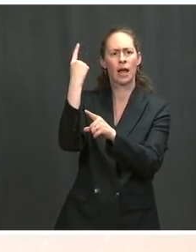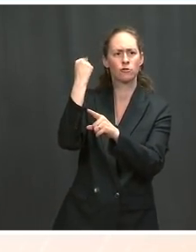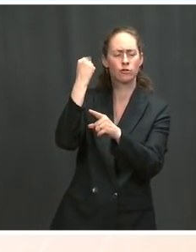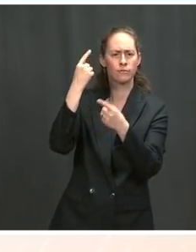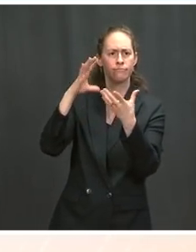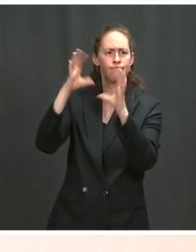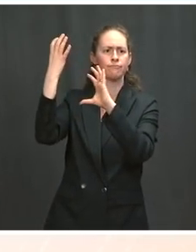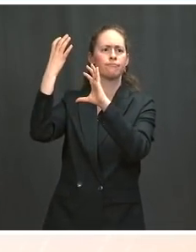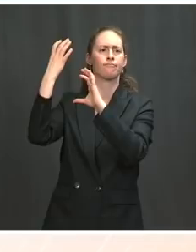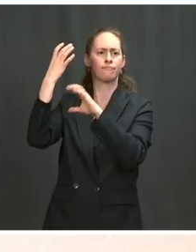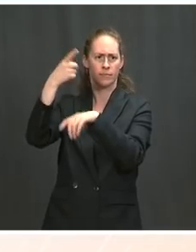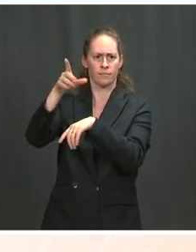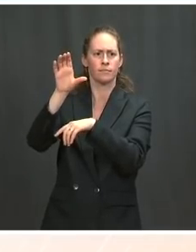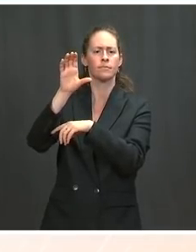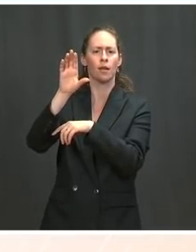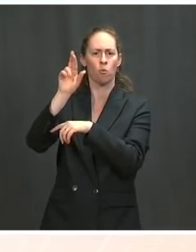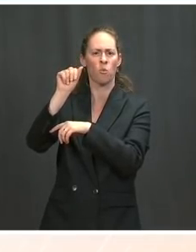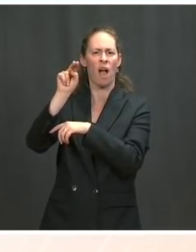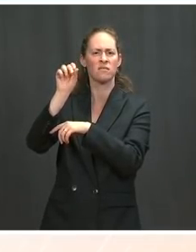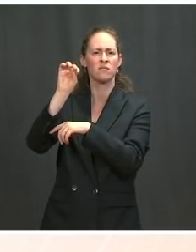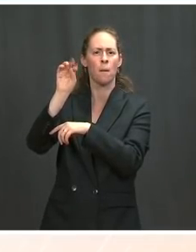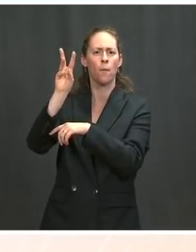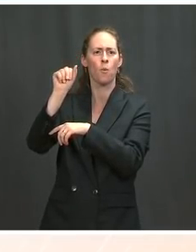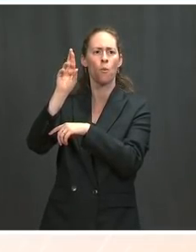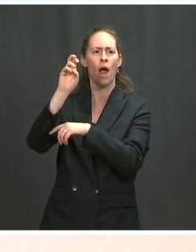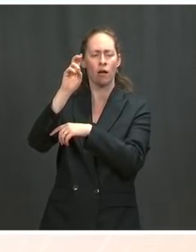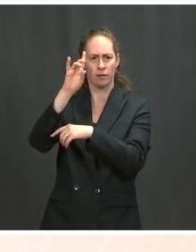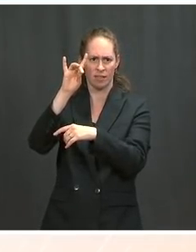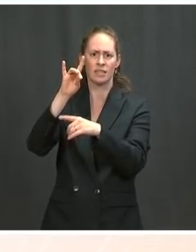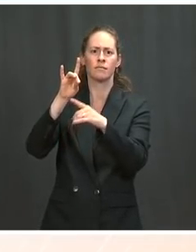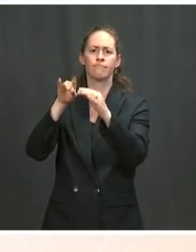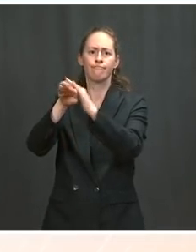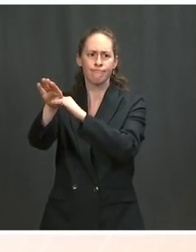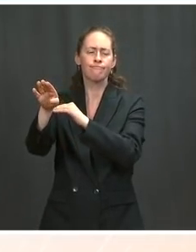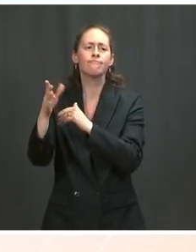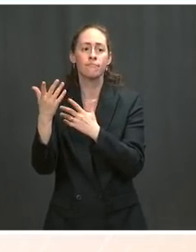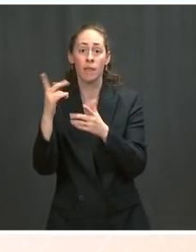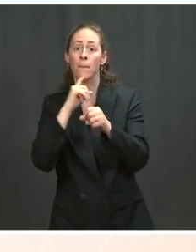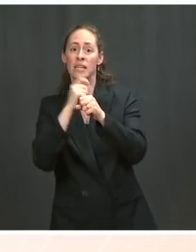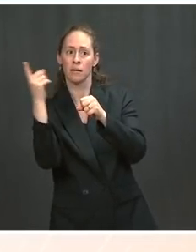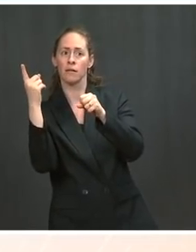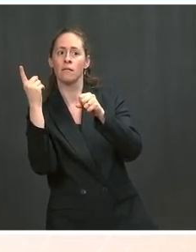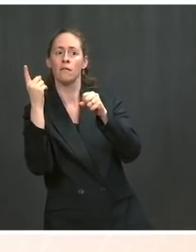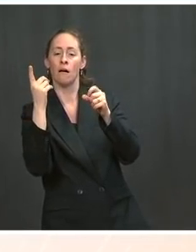from getting on their servers in an effort to try to keep them from disrupting the 2020 election?